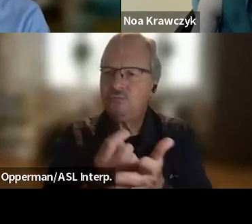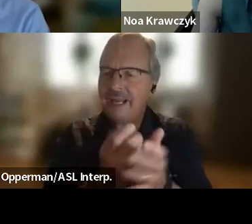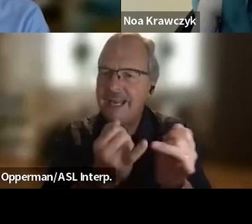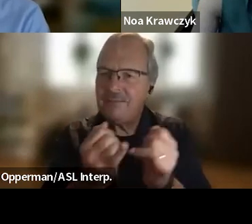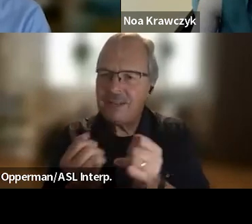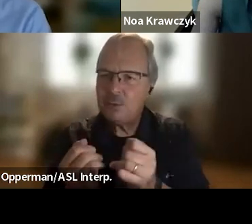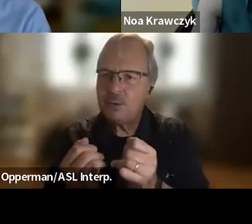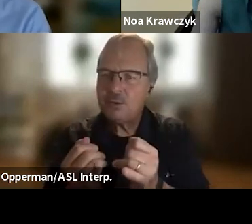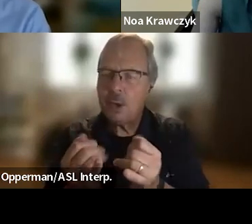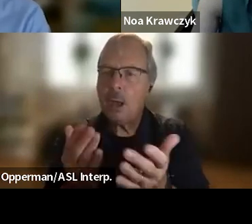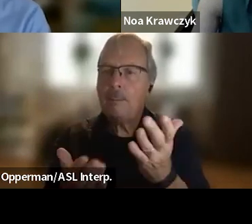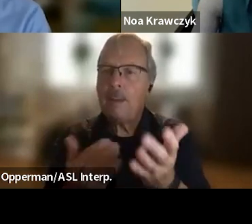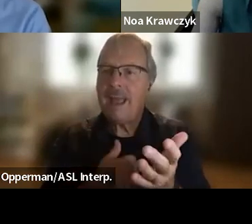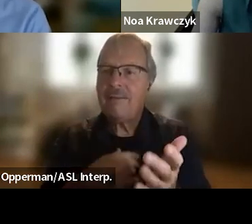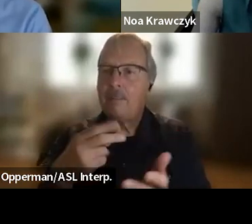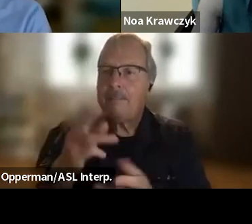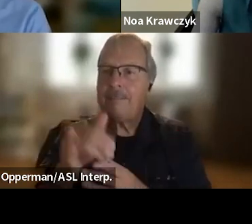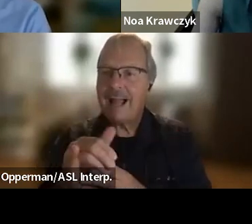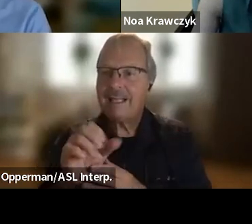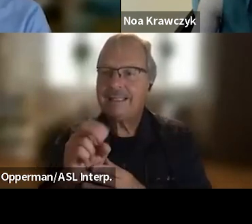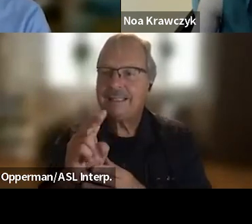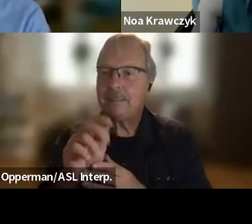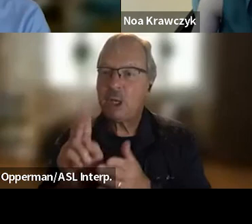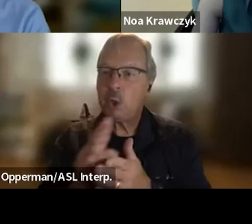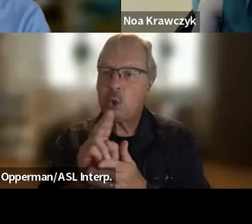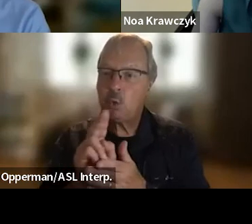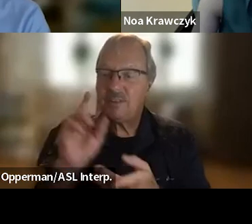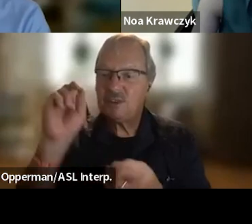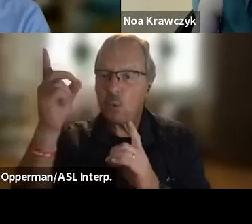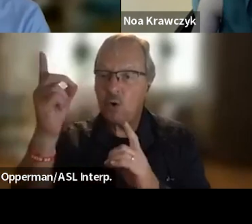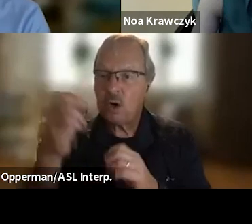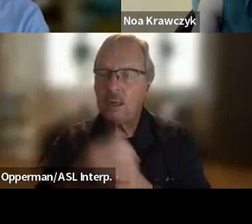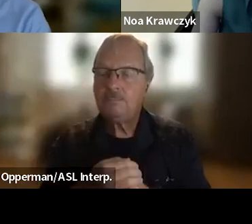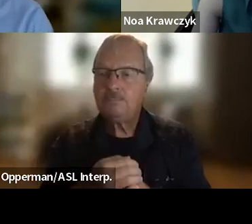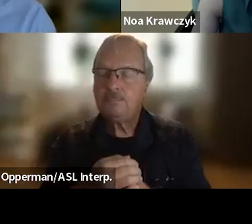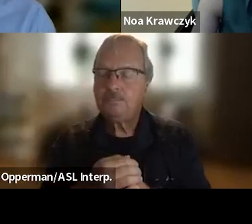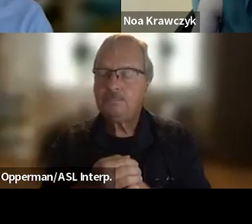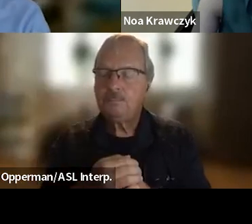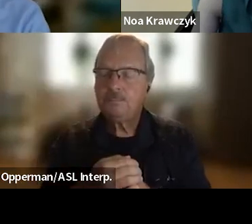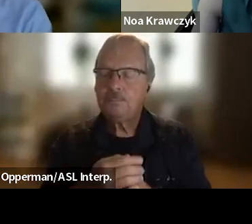who may have a polysubstance use disorder, but also, you know, what are some of the protocols?